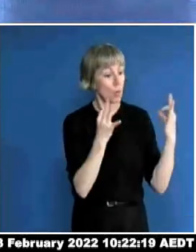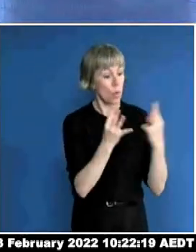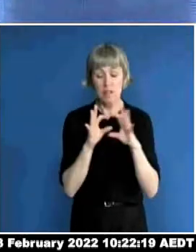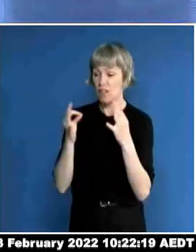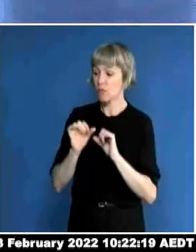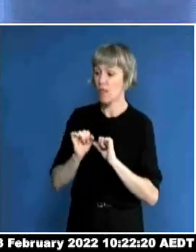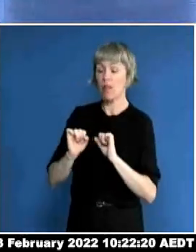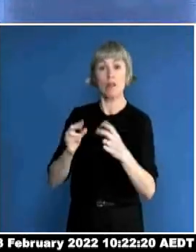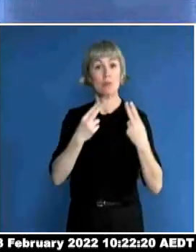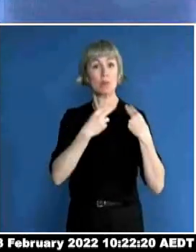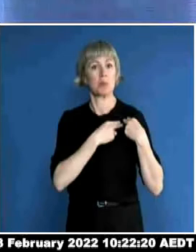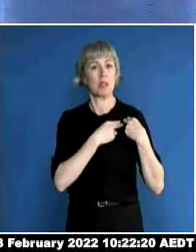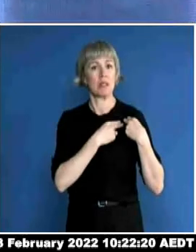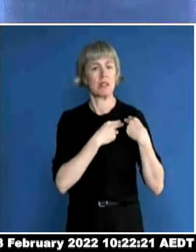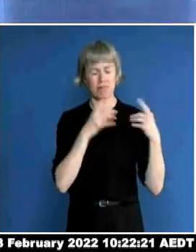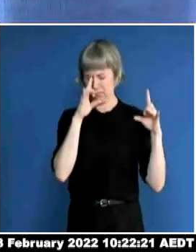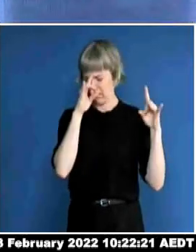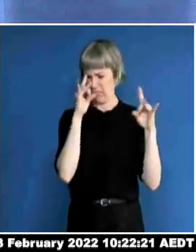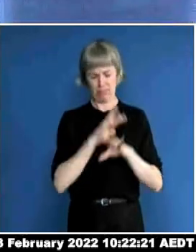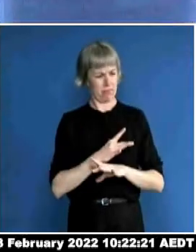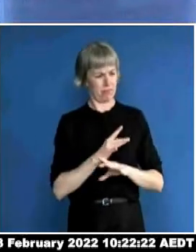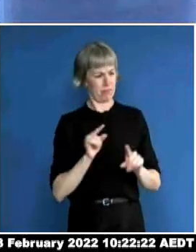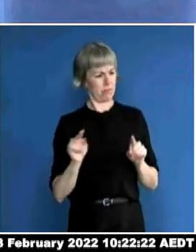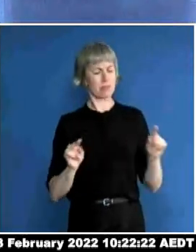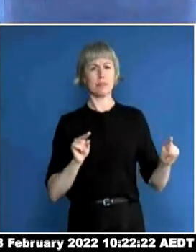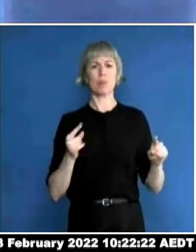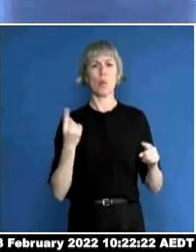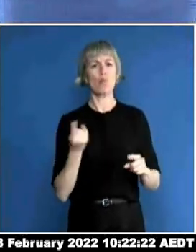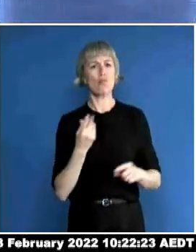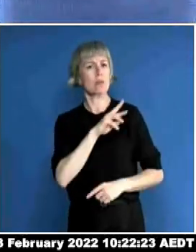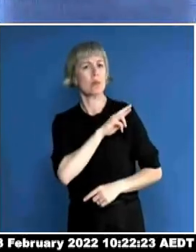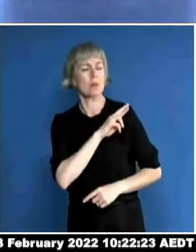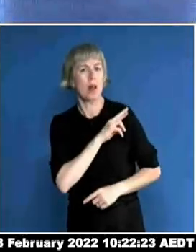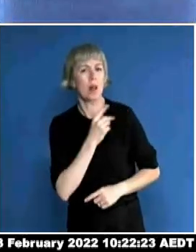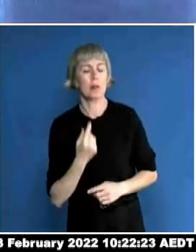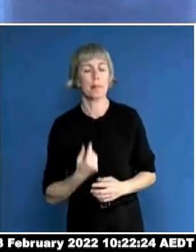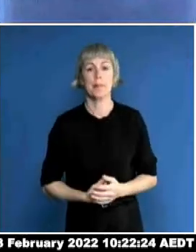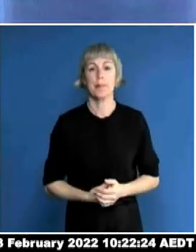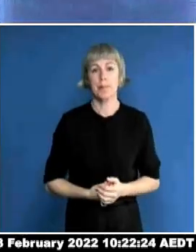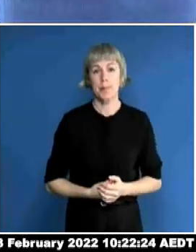Following Public hearing 9, Counsel Assisting recommended that the Royal Commission